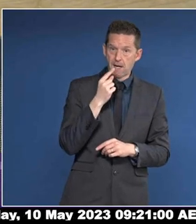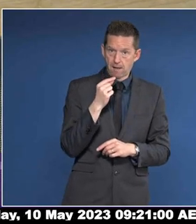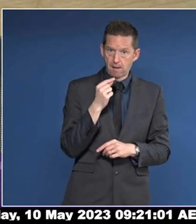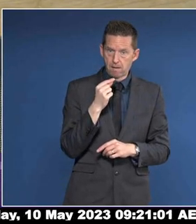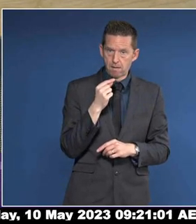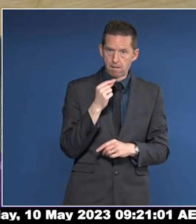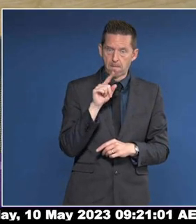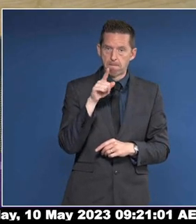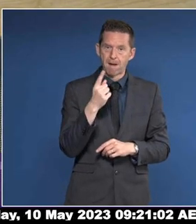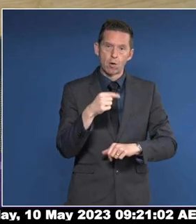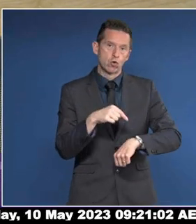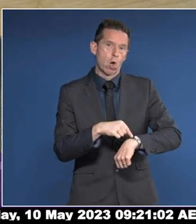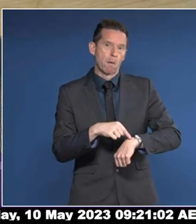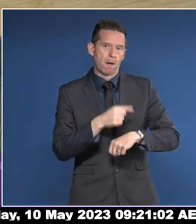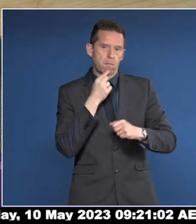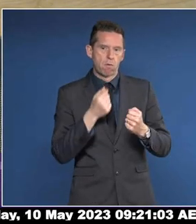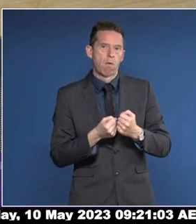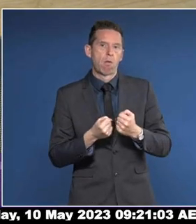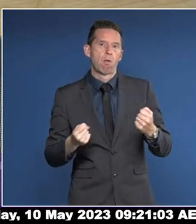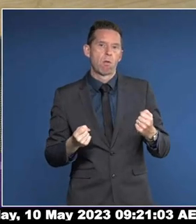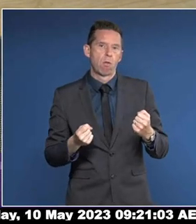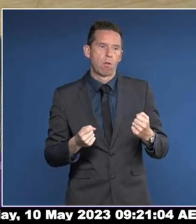requires a slower form of thinking. Yes.